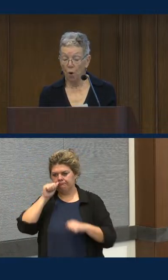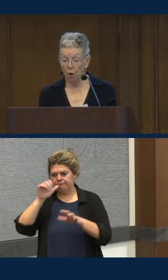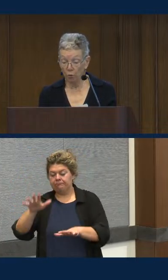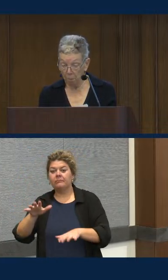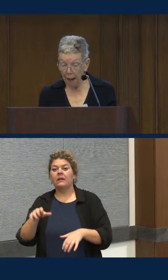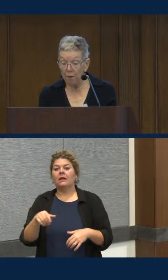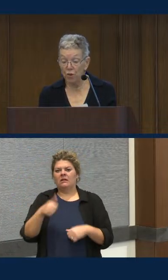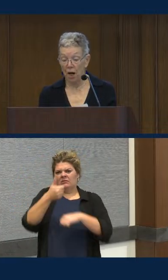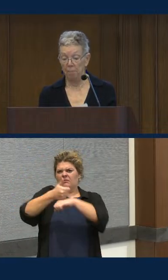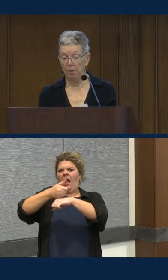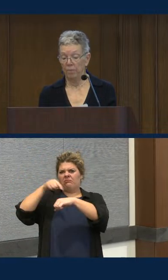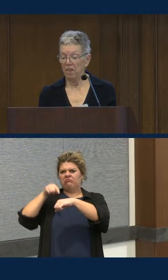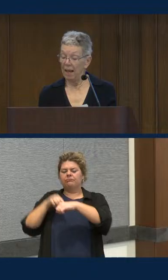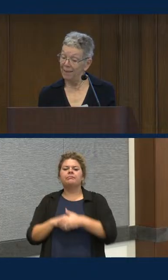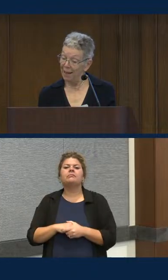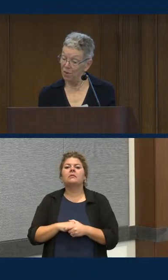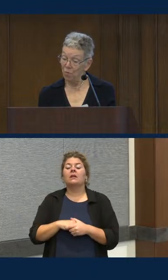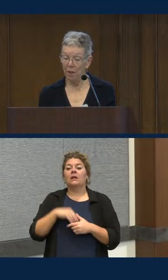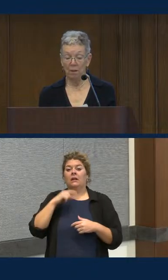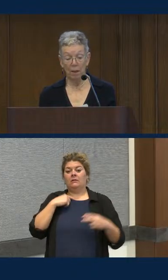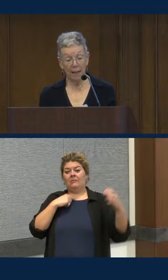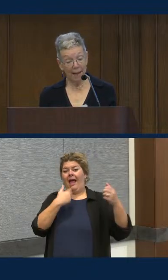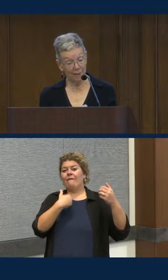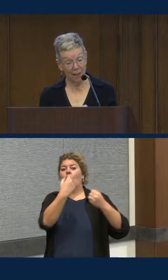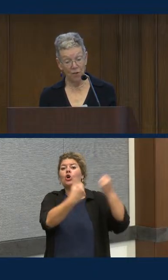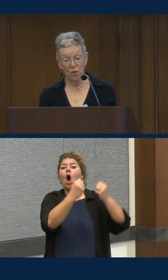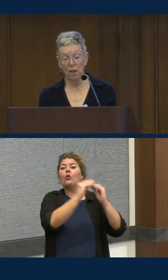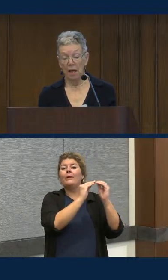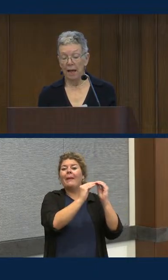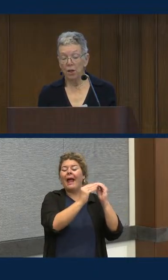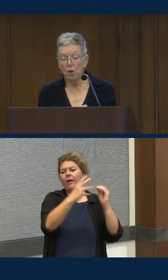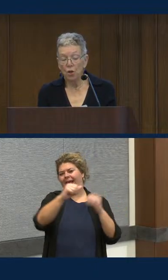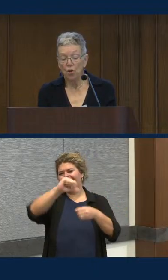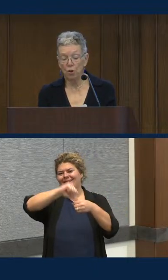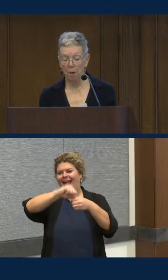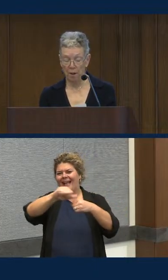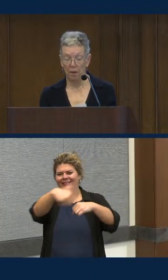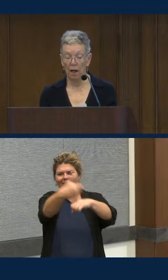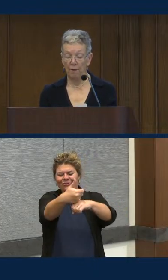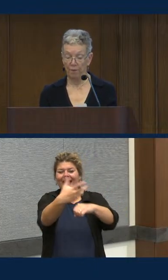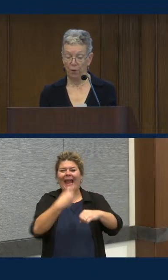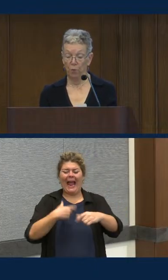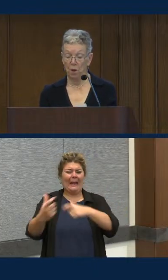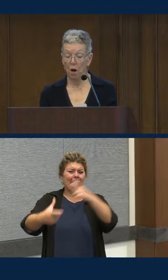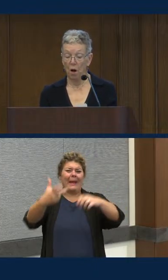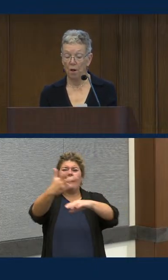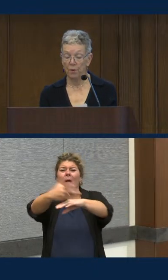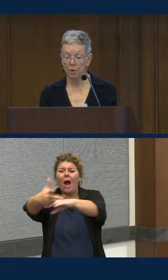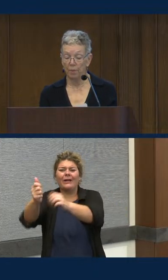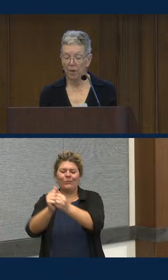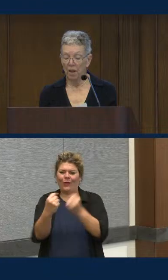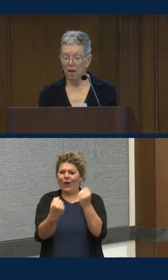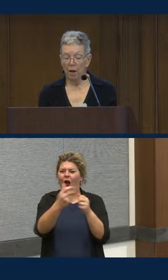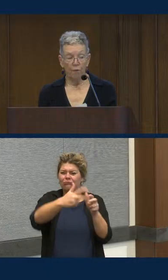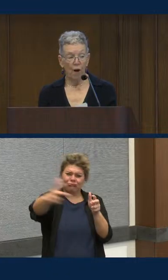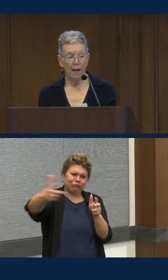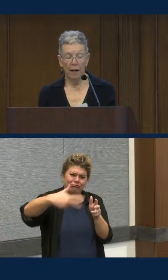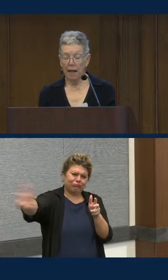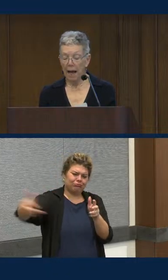next to it, a gas station and